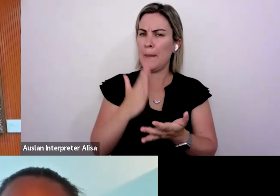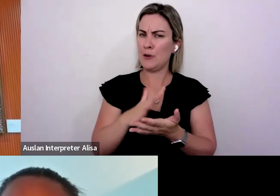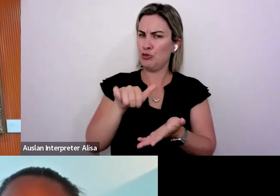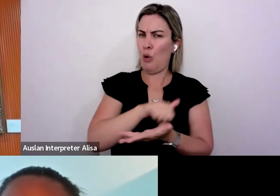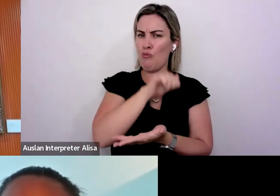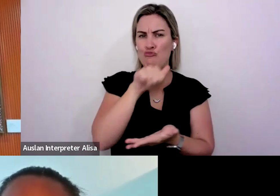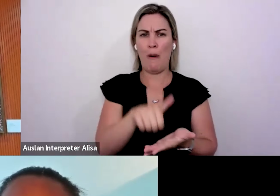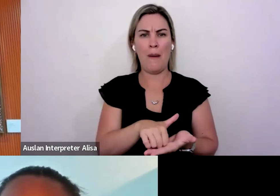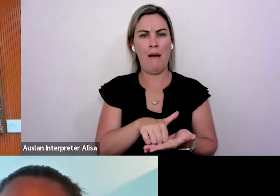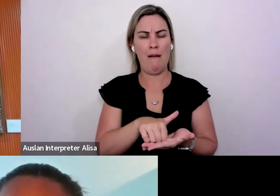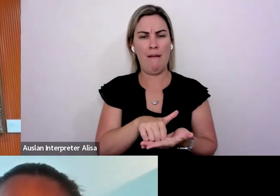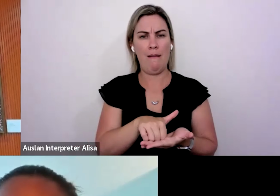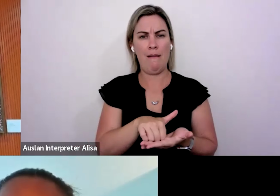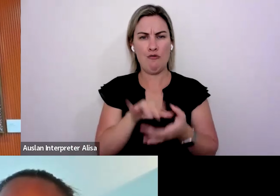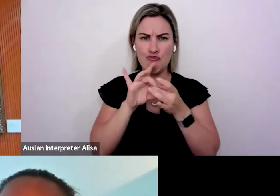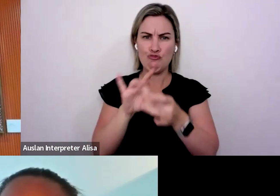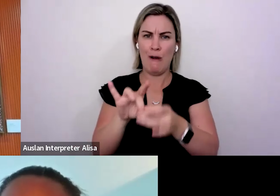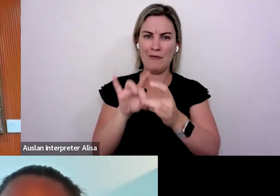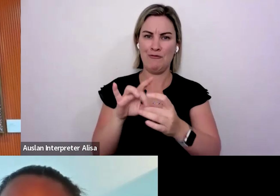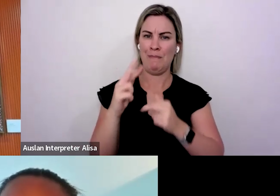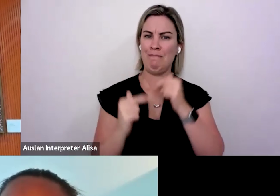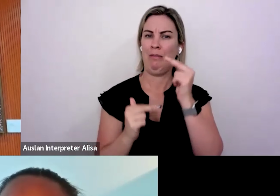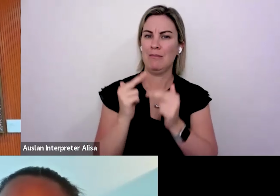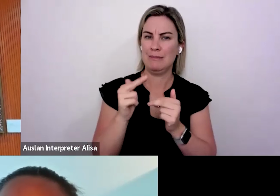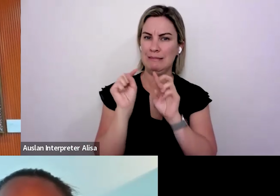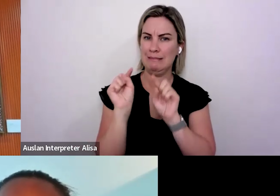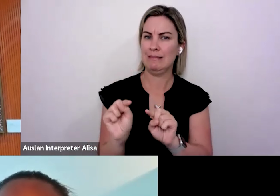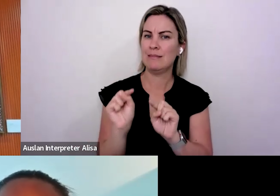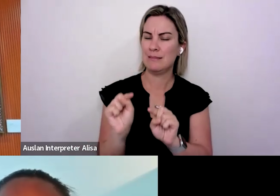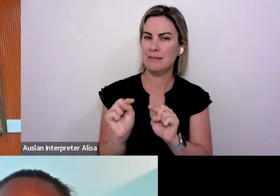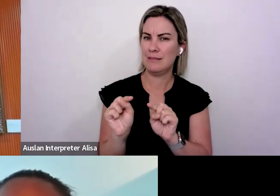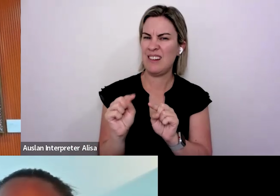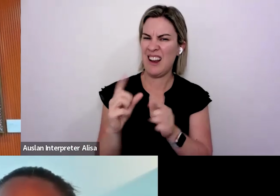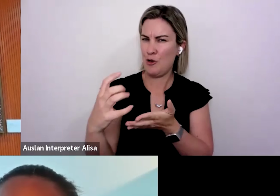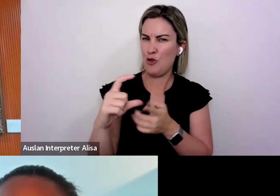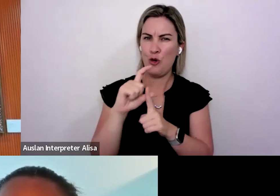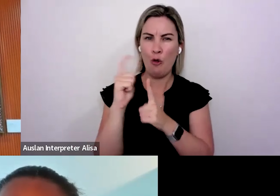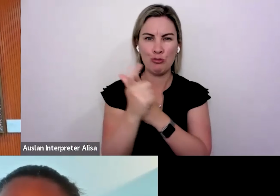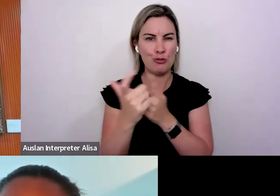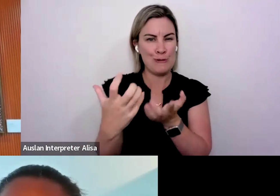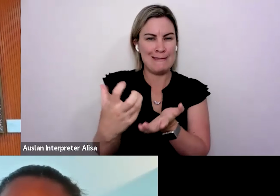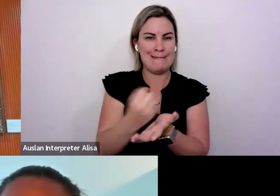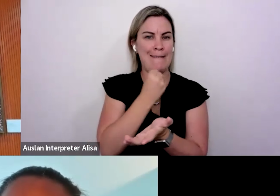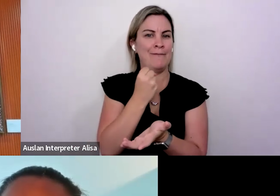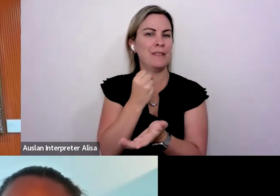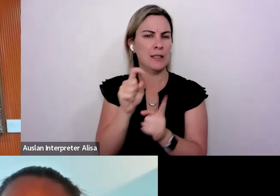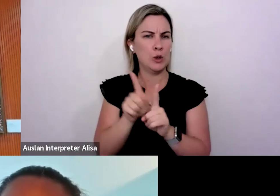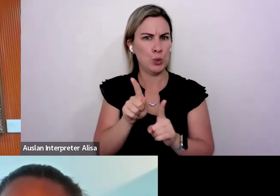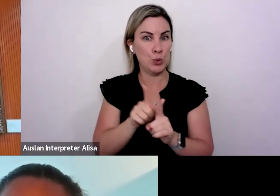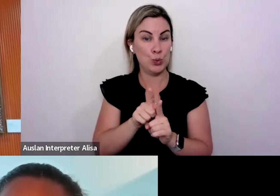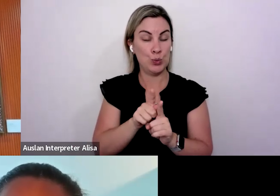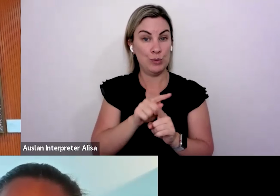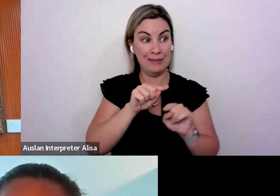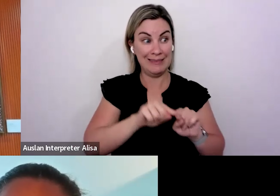of relationship building and cultural safety, having the Yolgnu dancers on Noongar Country.